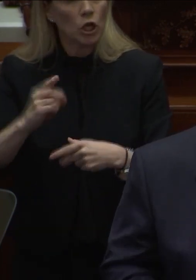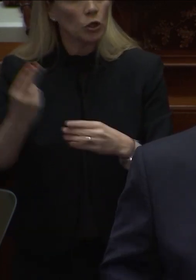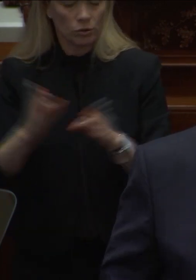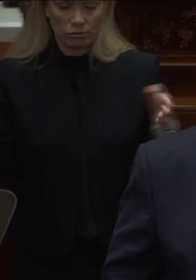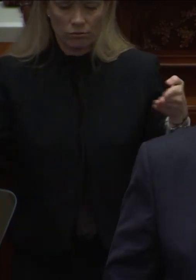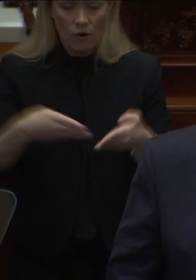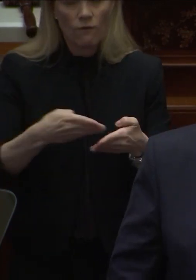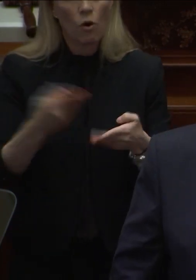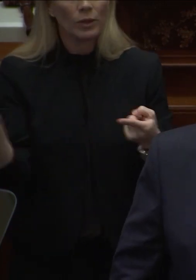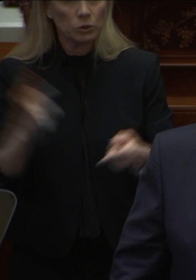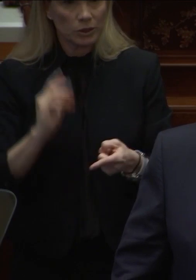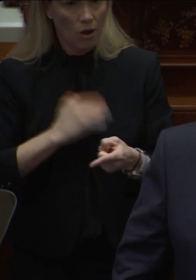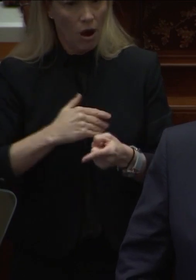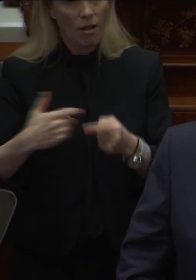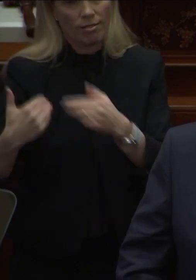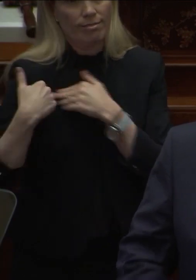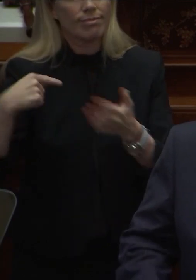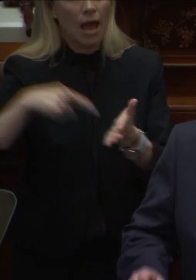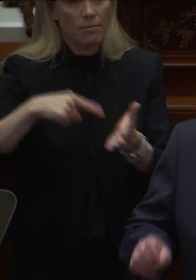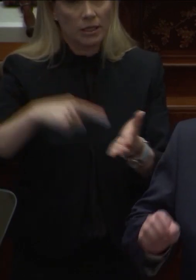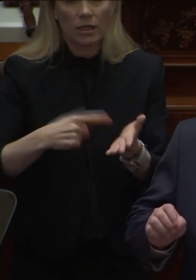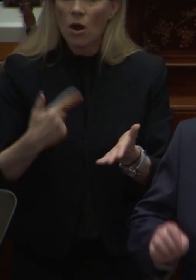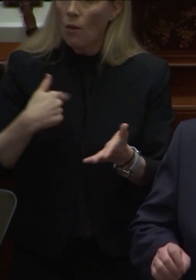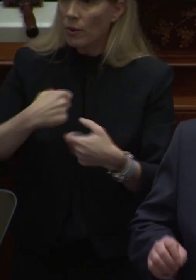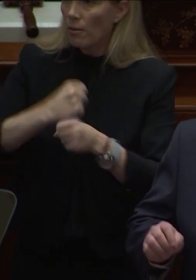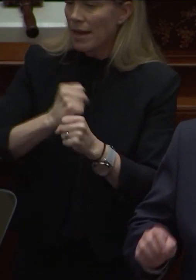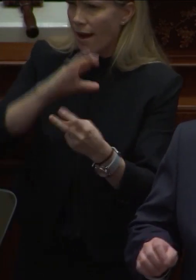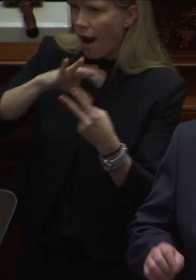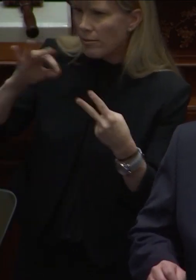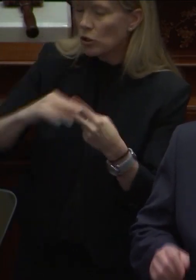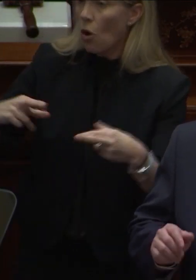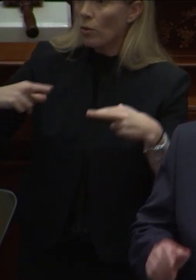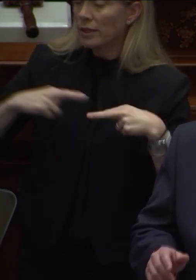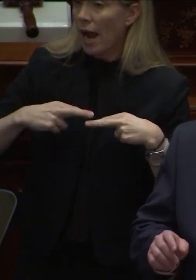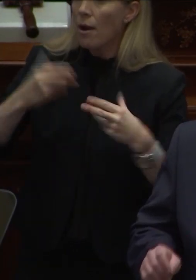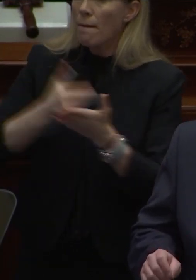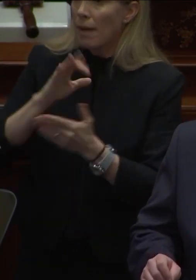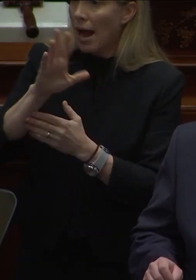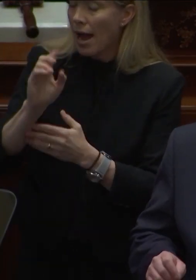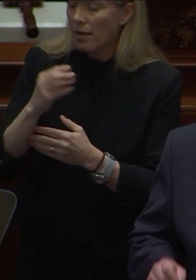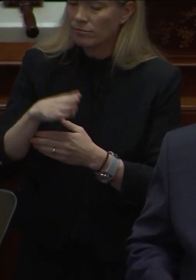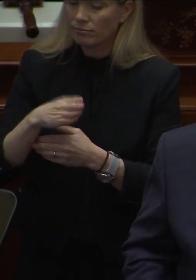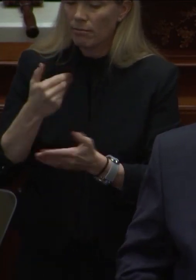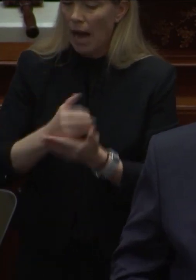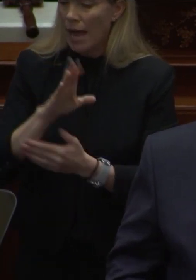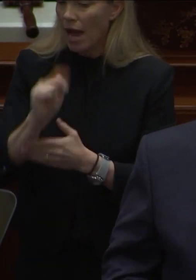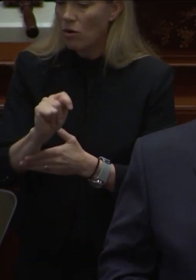A SMALL SCALE PENSION BOND USED ENTIRELY FOR REDUCING OUR LIABILITY.